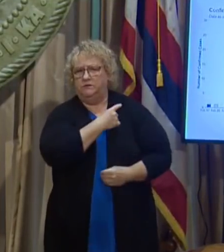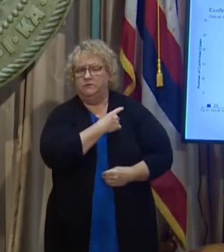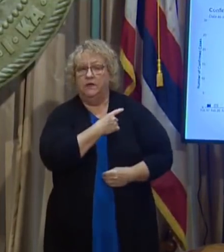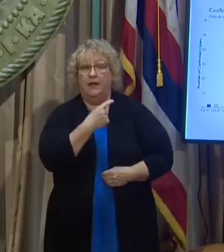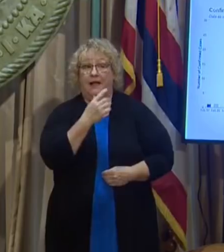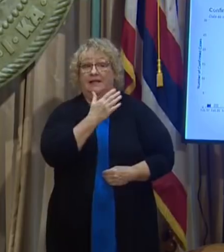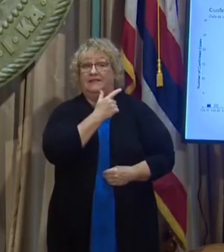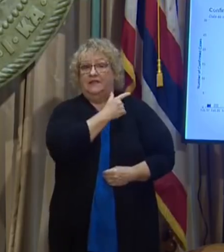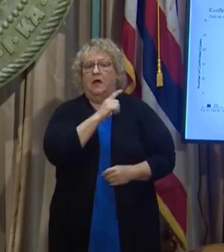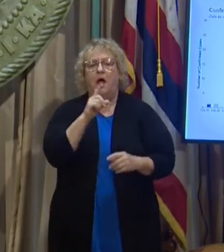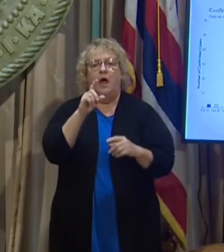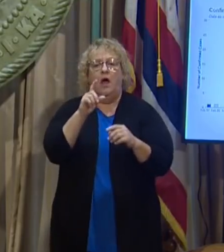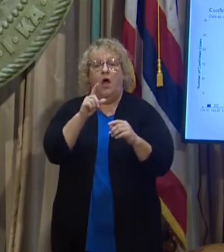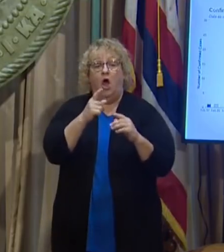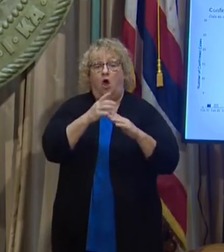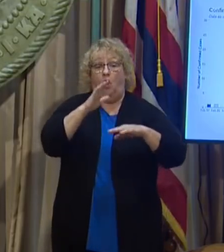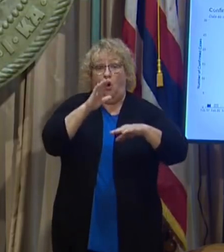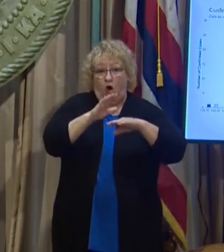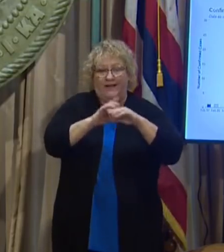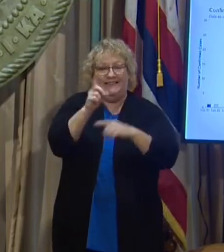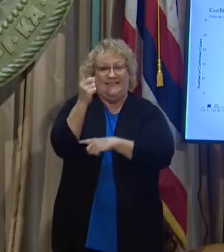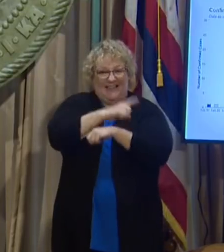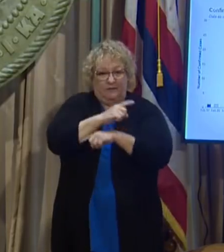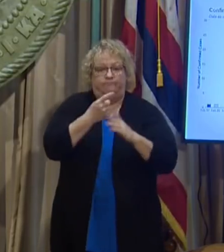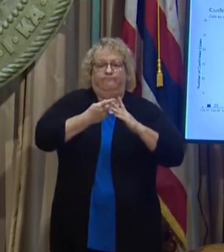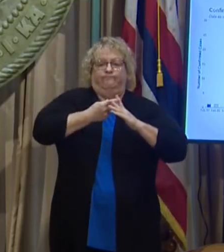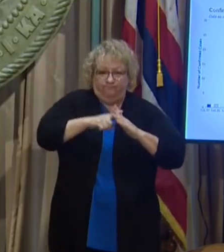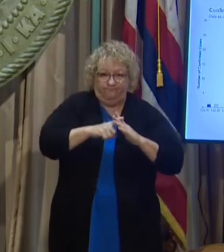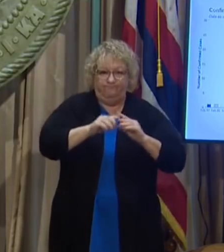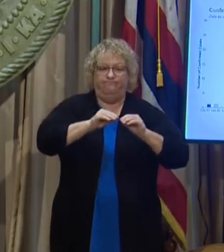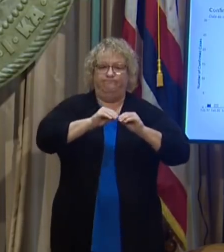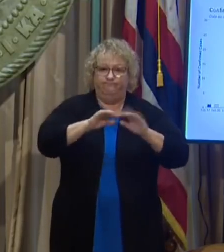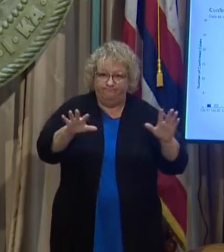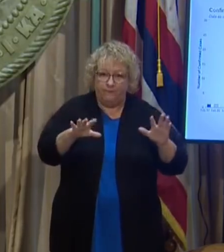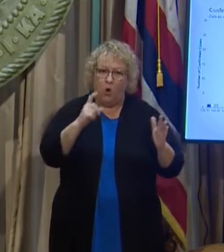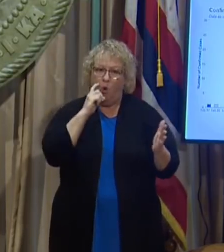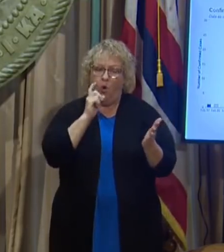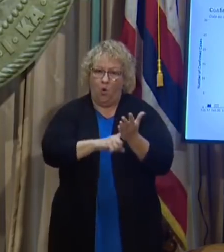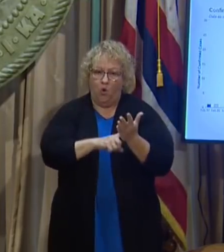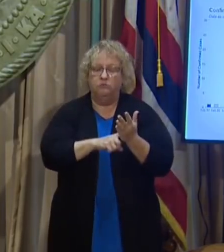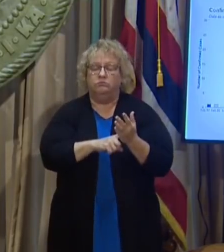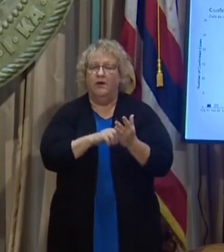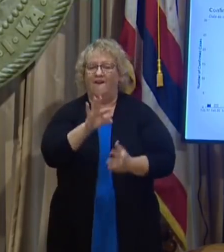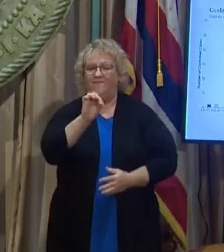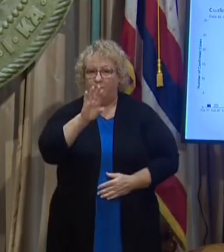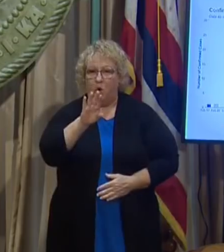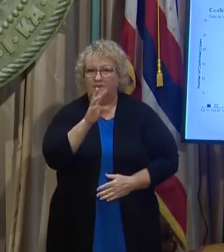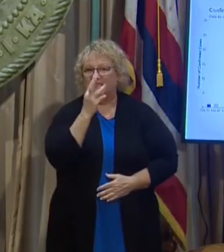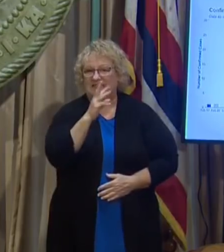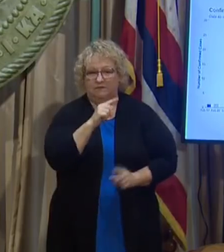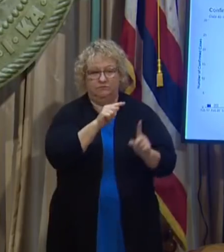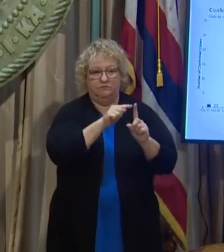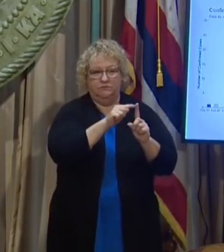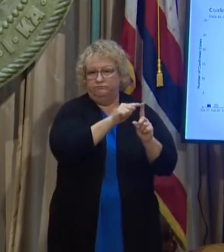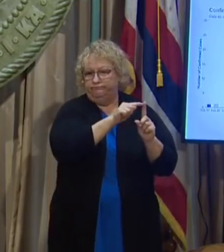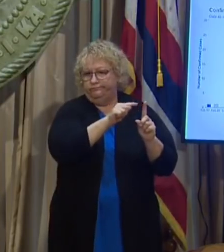AT THE END OF THE BAR CHART, THE NEW CASES ARE NOT IDENTIFIED THERE.